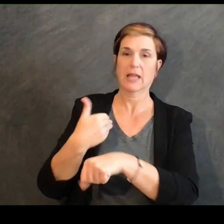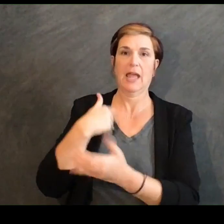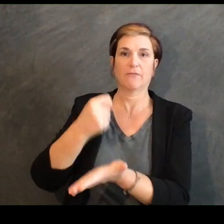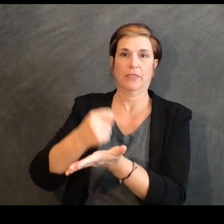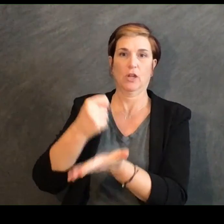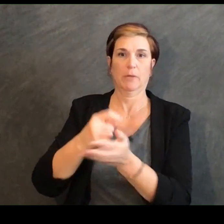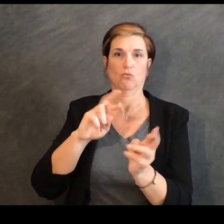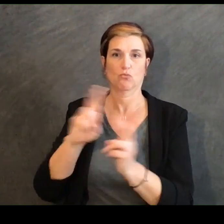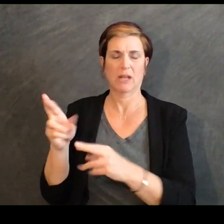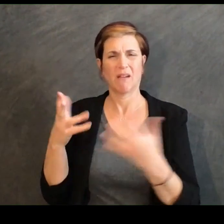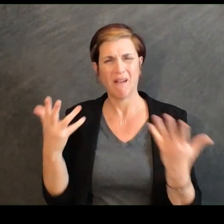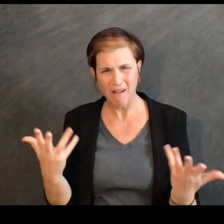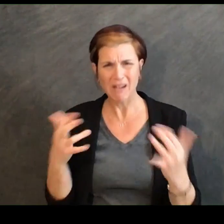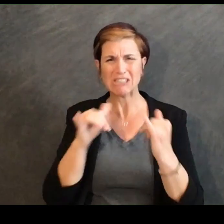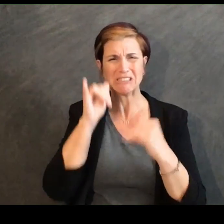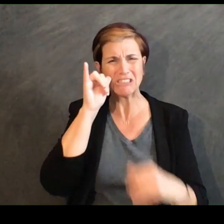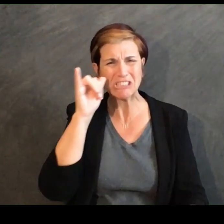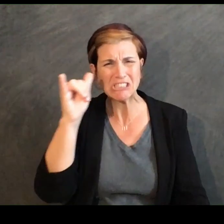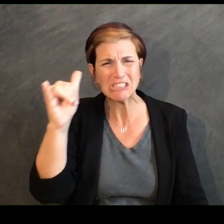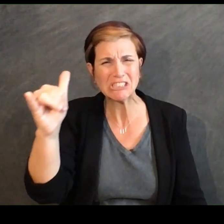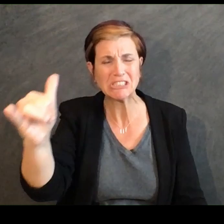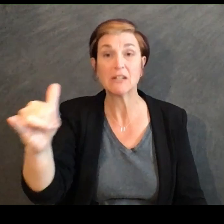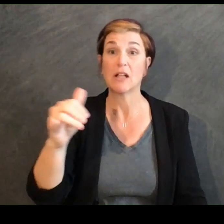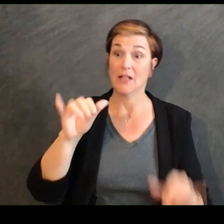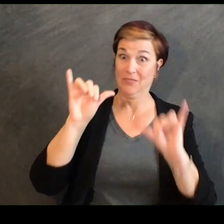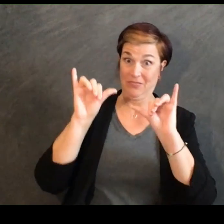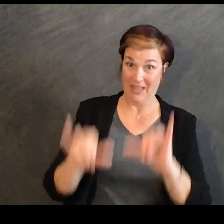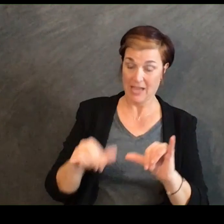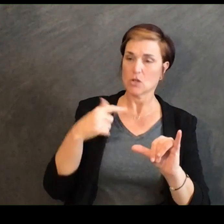learned from that that we were able to mobilize and bring those individuals